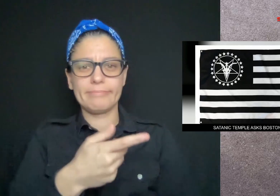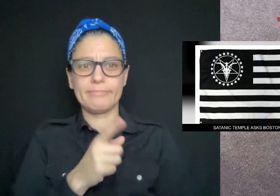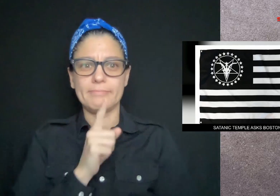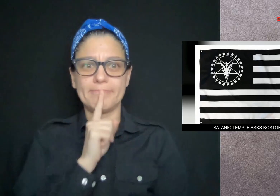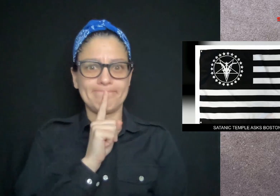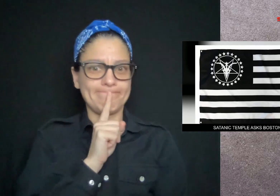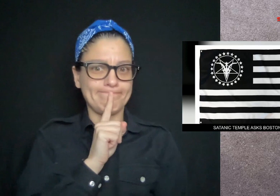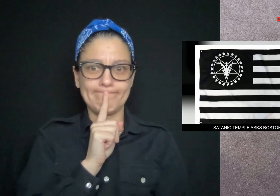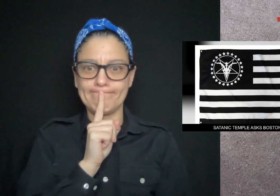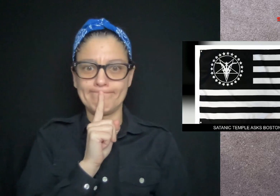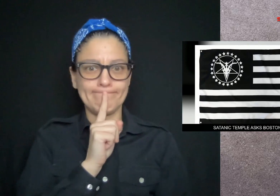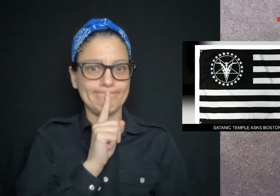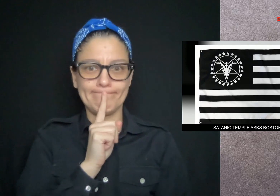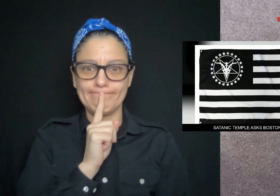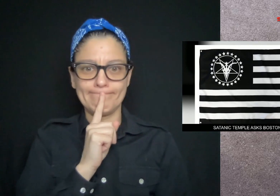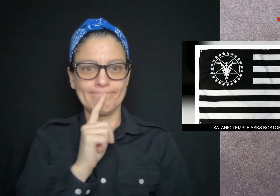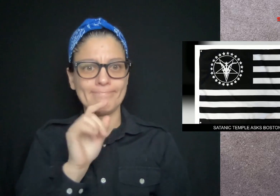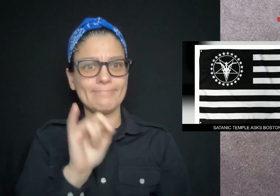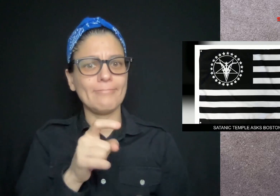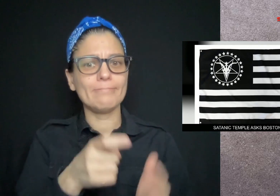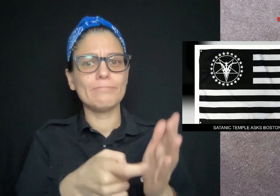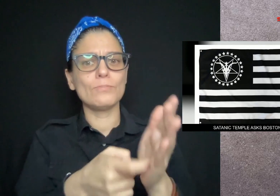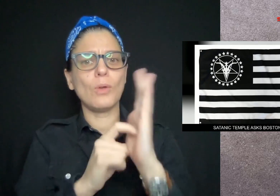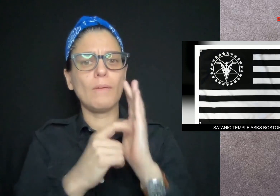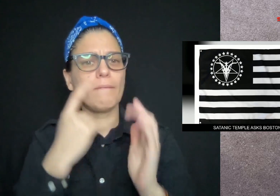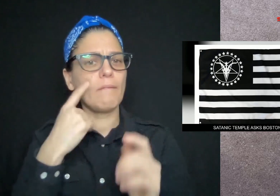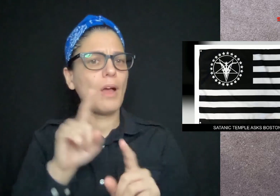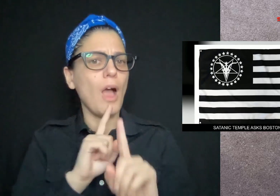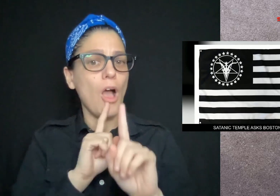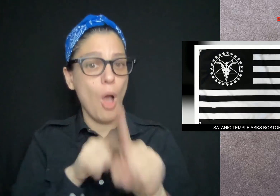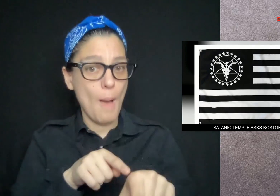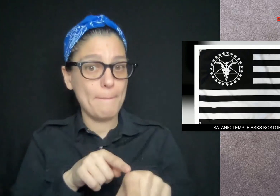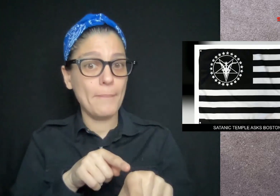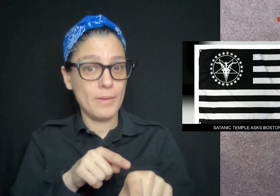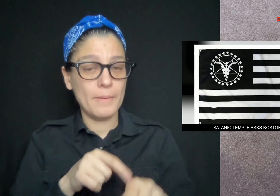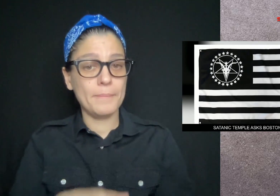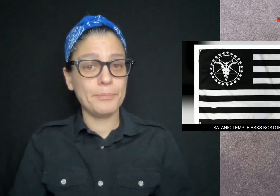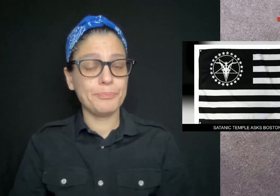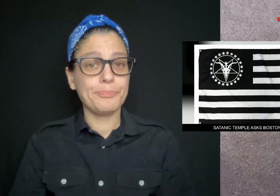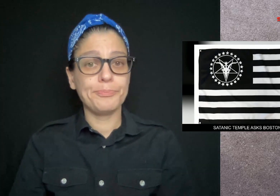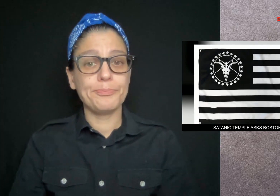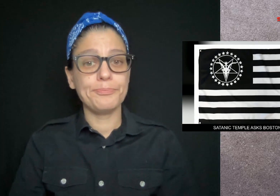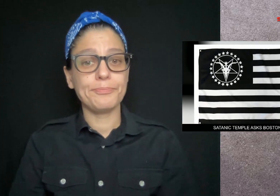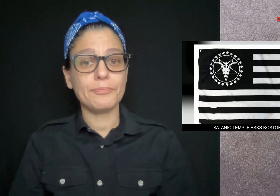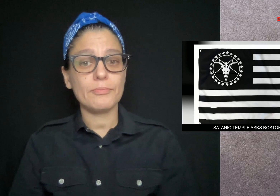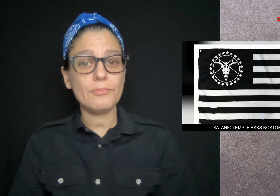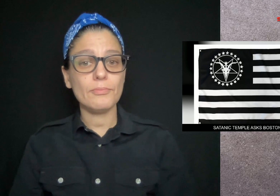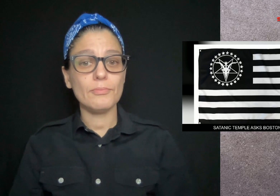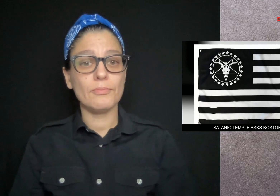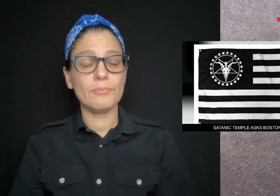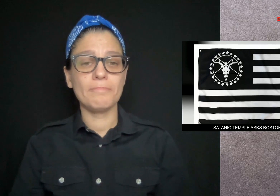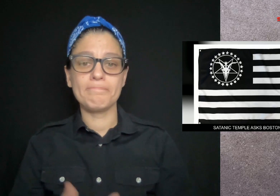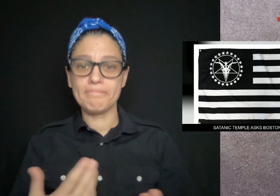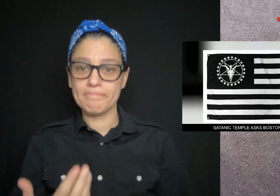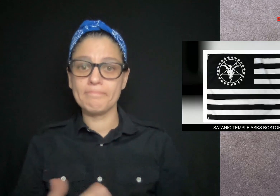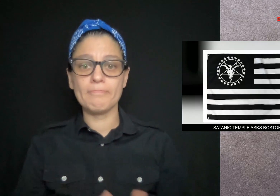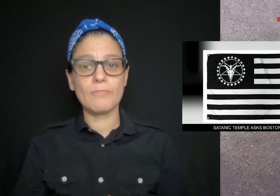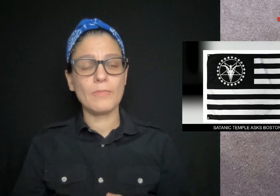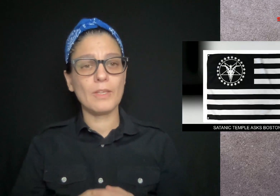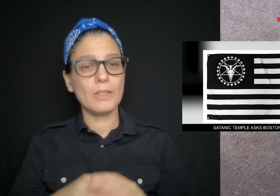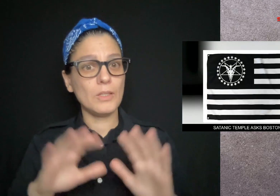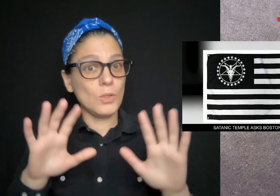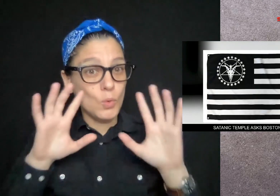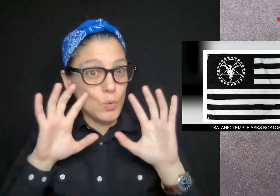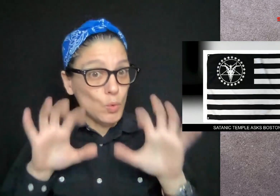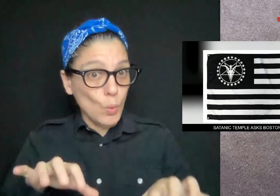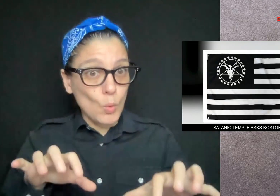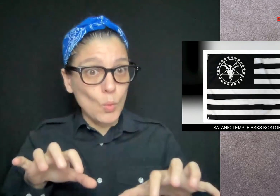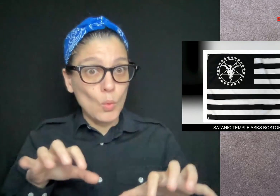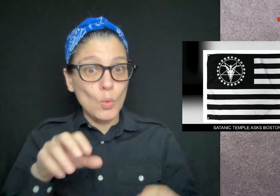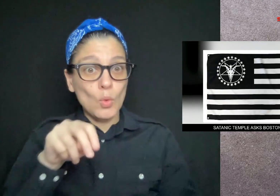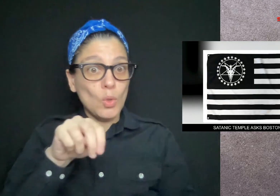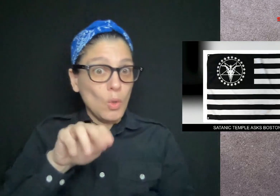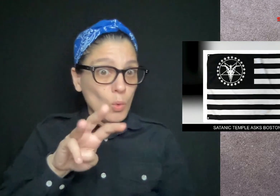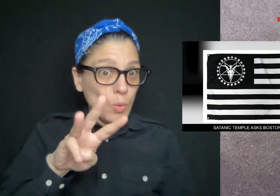the Satanic Temple did not respond to your request for comment